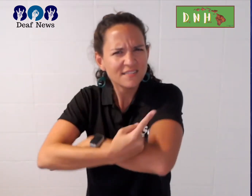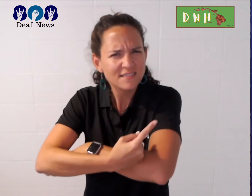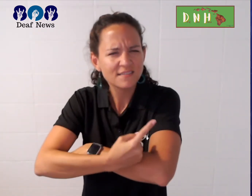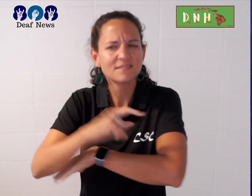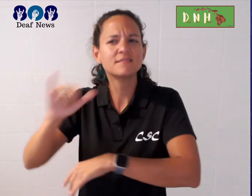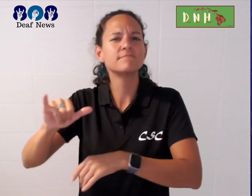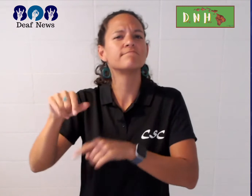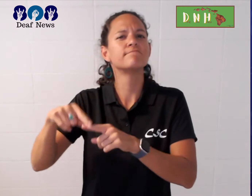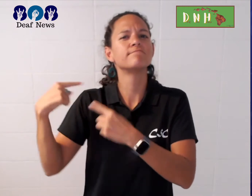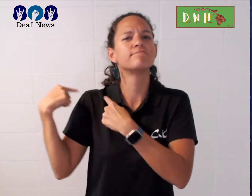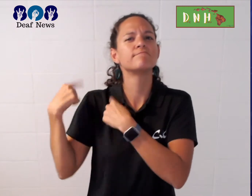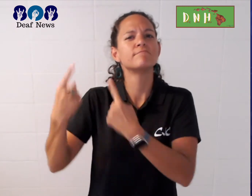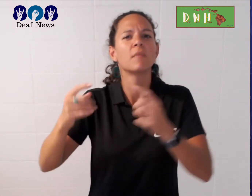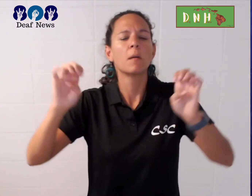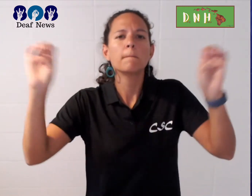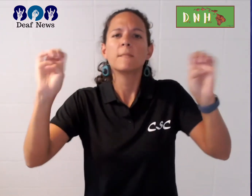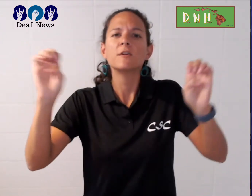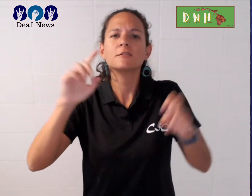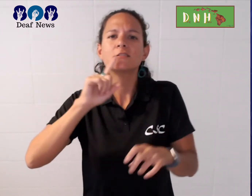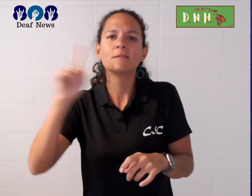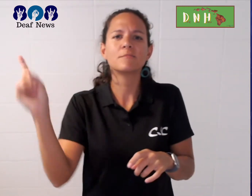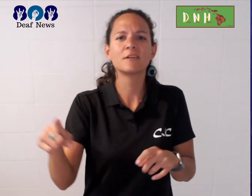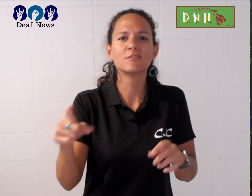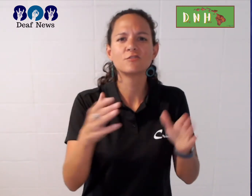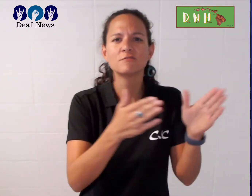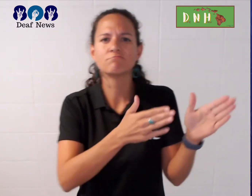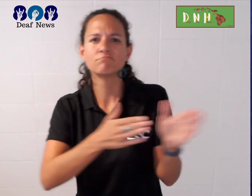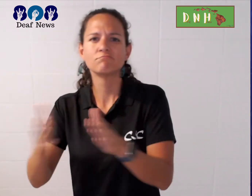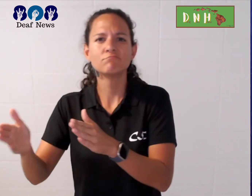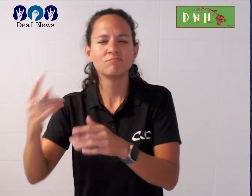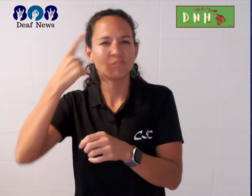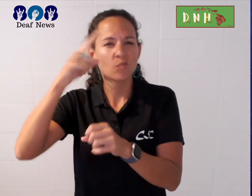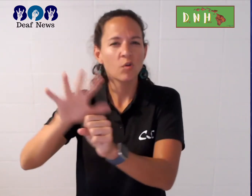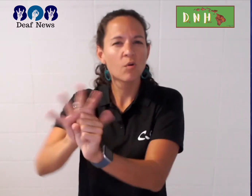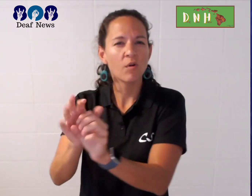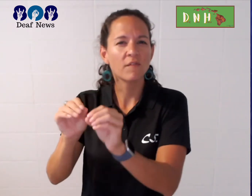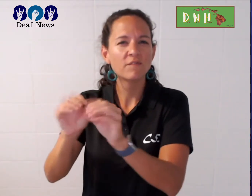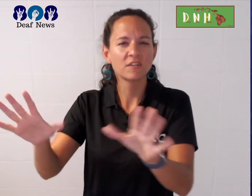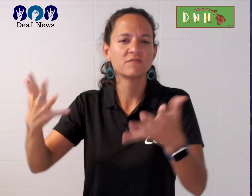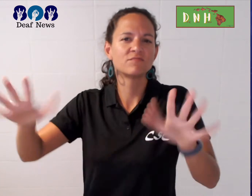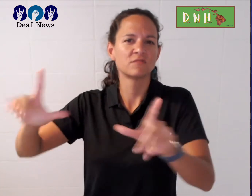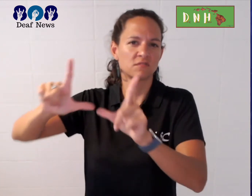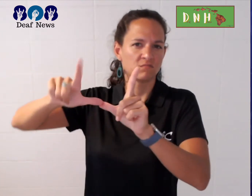Up until now, the emergency proclamation plan for COVID has been in effect.